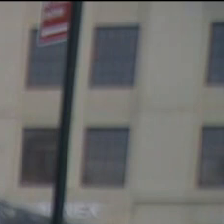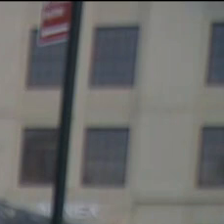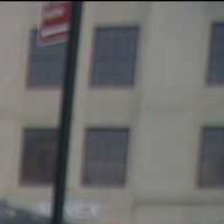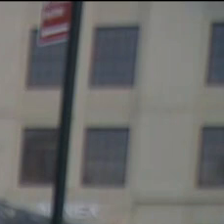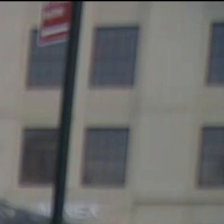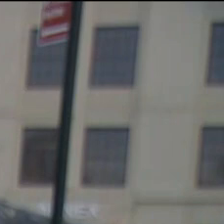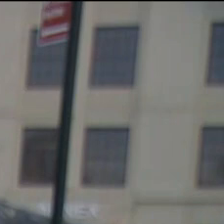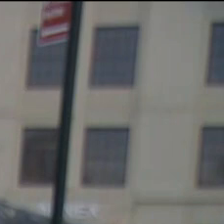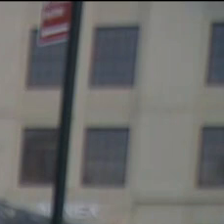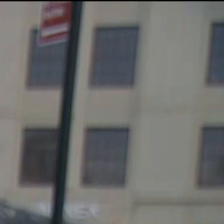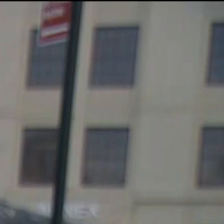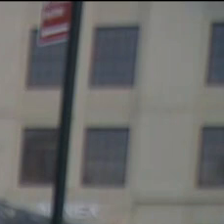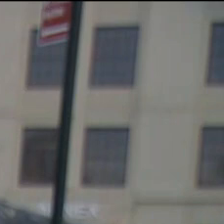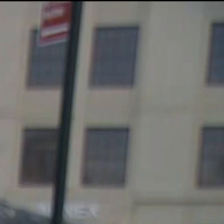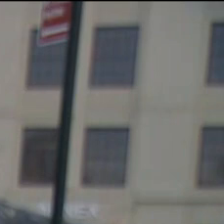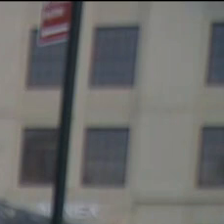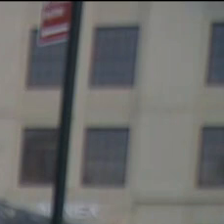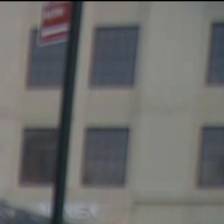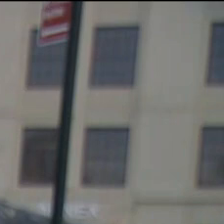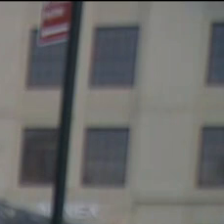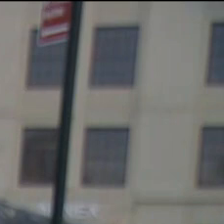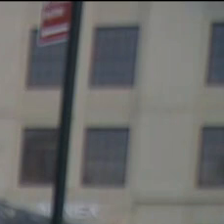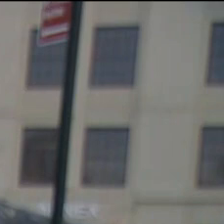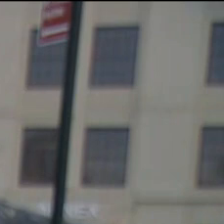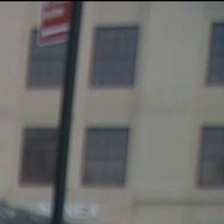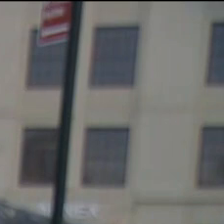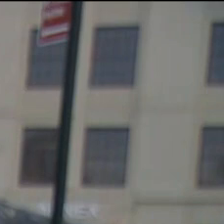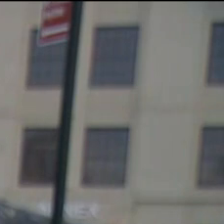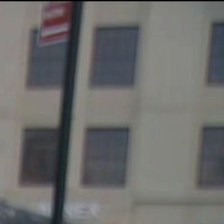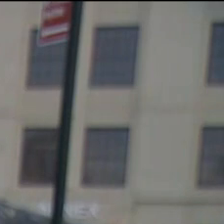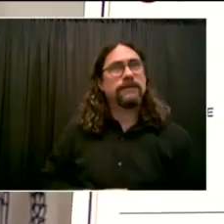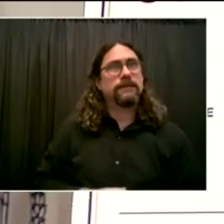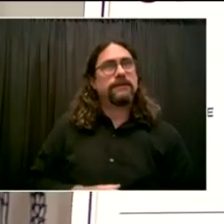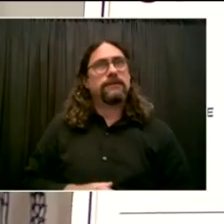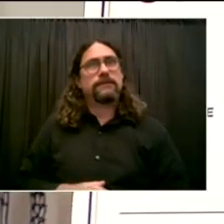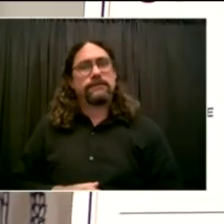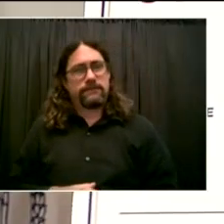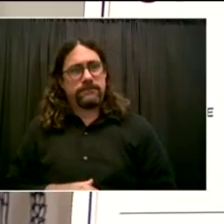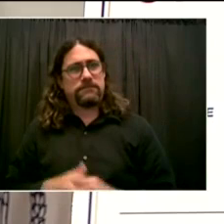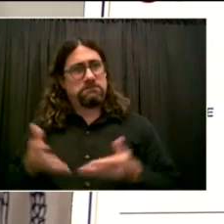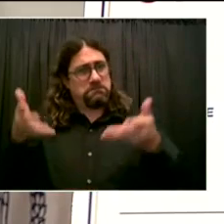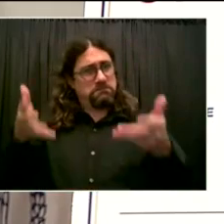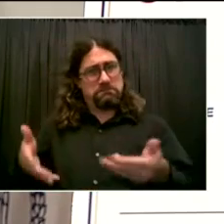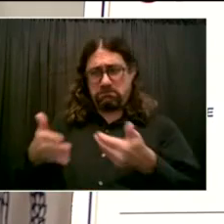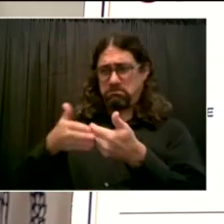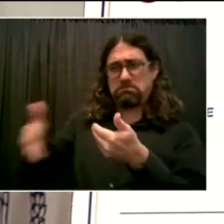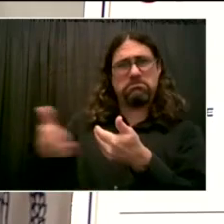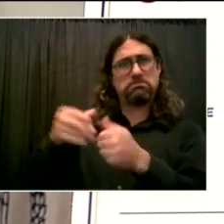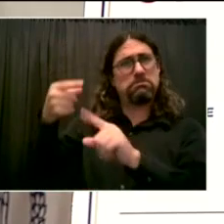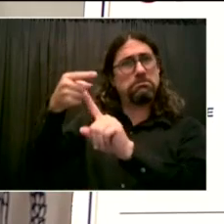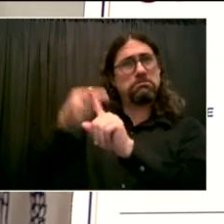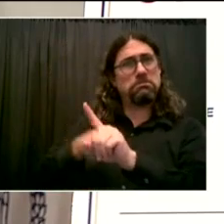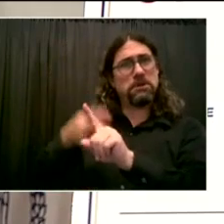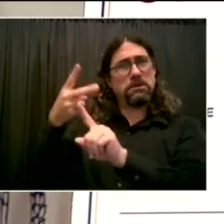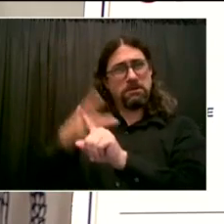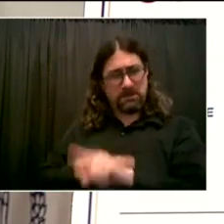Reporter: MAYOR BILL DE BLASIO MEANS BUSINESS. HE IS NOT BACKING DOWN THAT THE MOST IMPORTANT WAY OF BEATING BACK THE PANDEMIC IS GETTING PEOPLE VACCINATED.